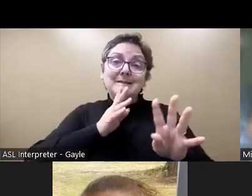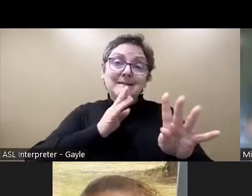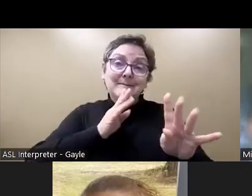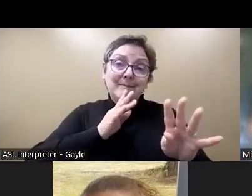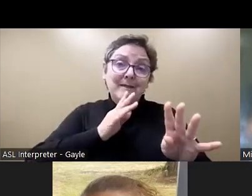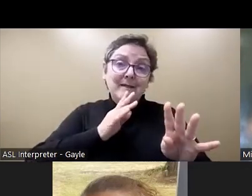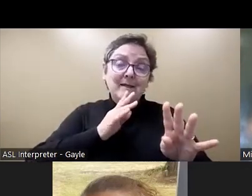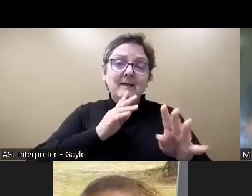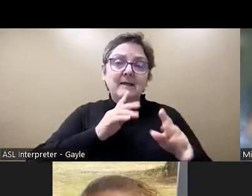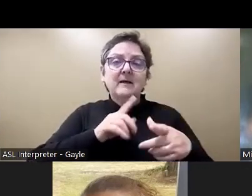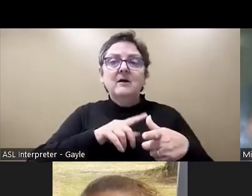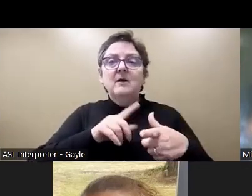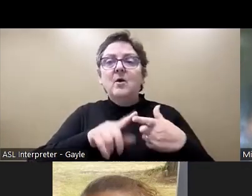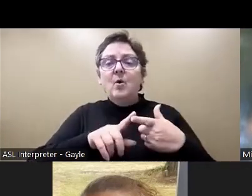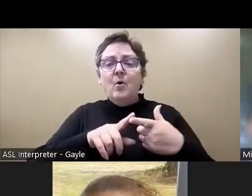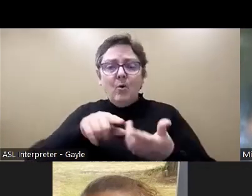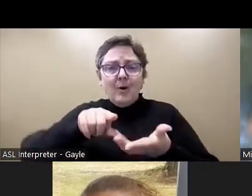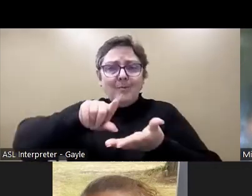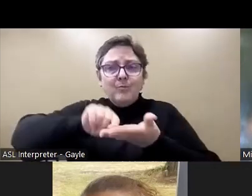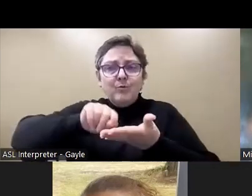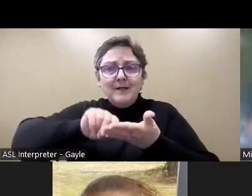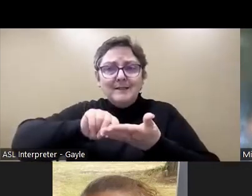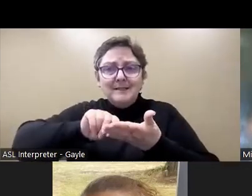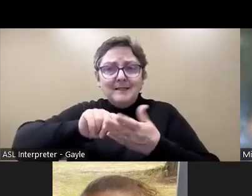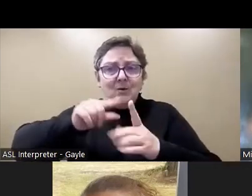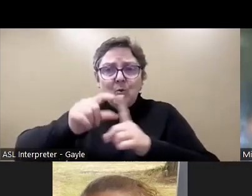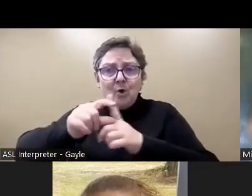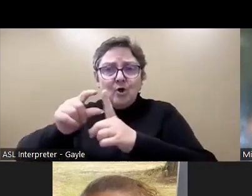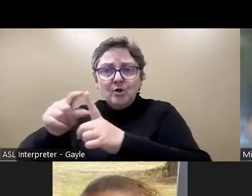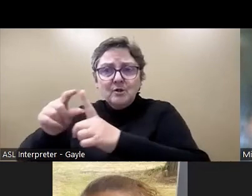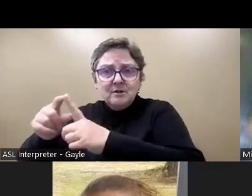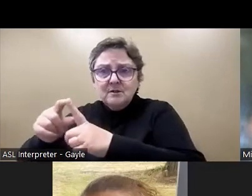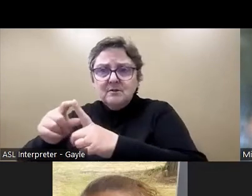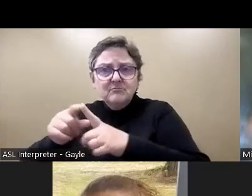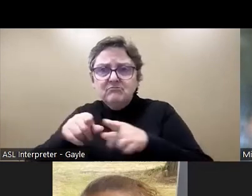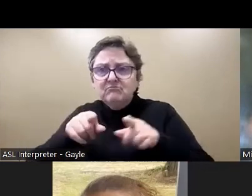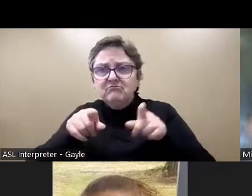the text itself in HTML, sign language video,